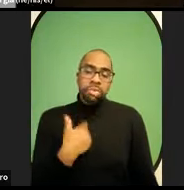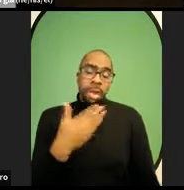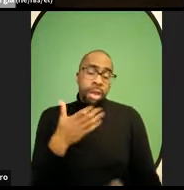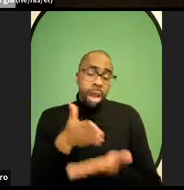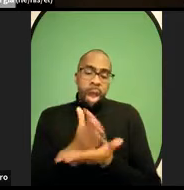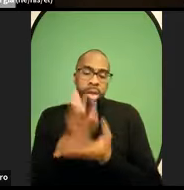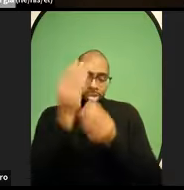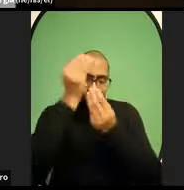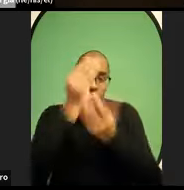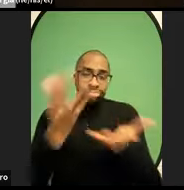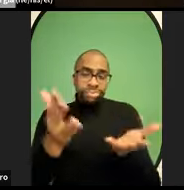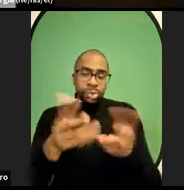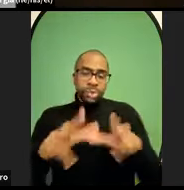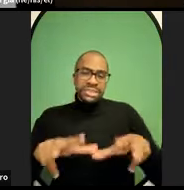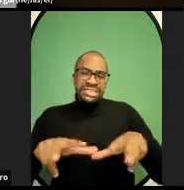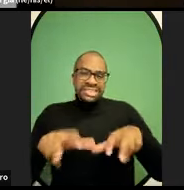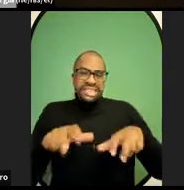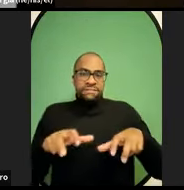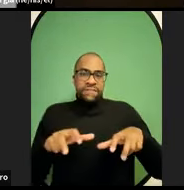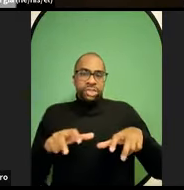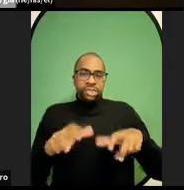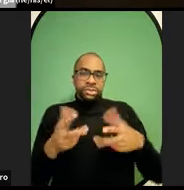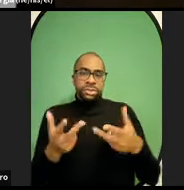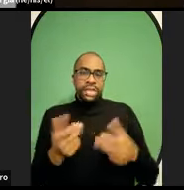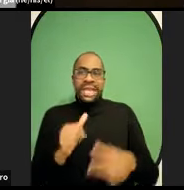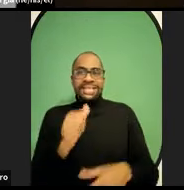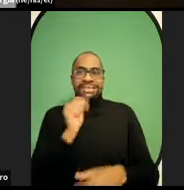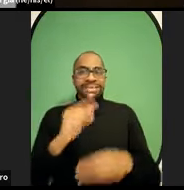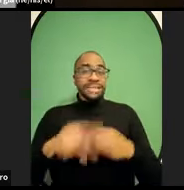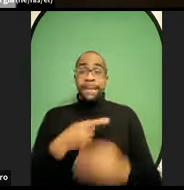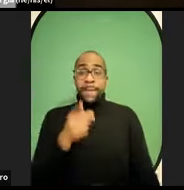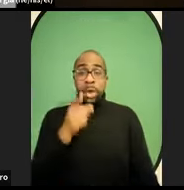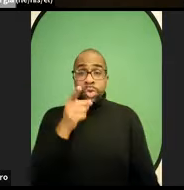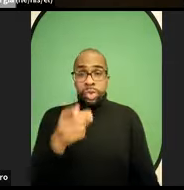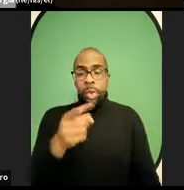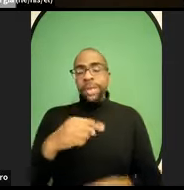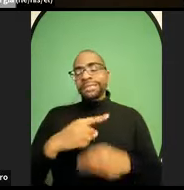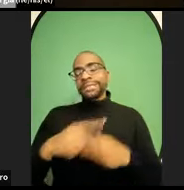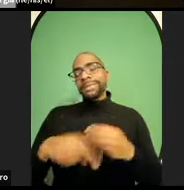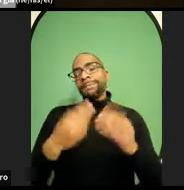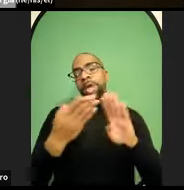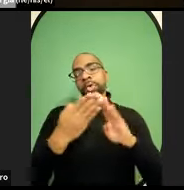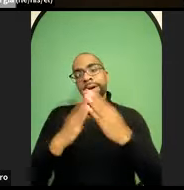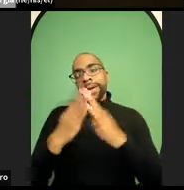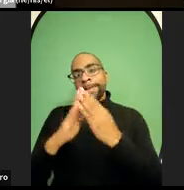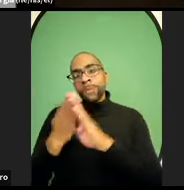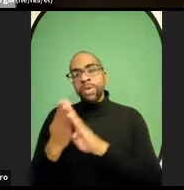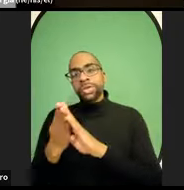know. holds barred super like barred super like honest because. e It's not just about you e It's not just about you. It's